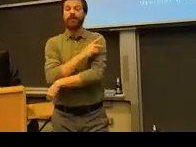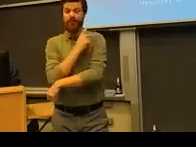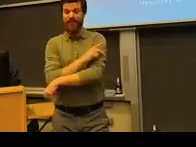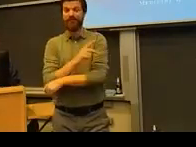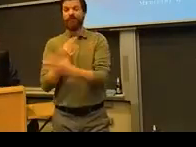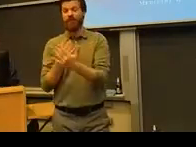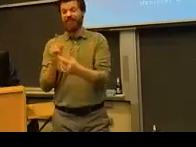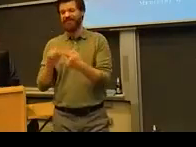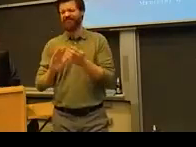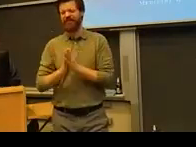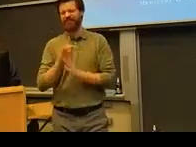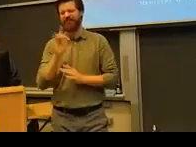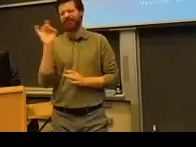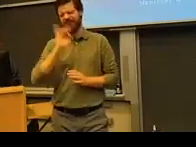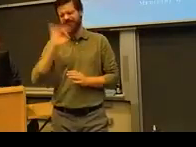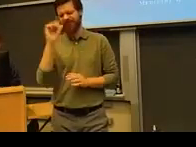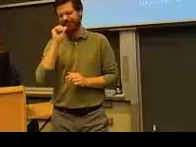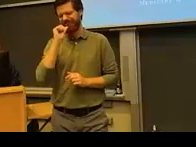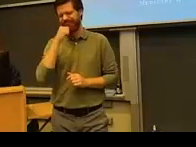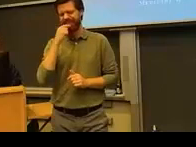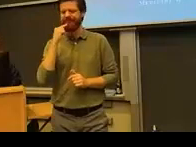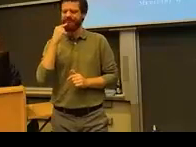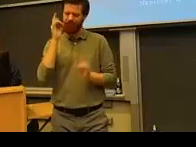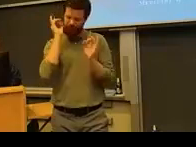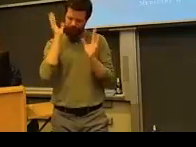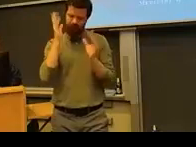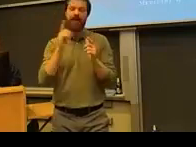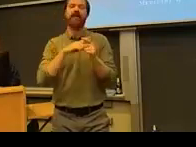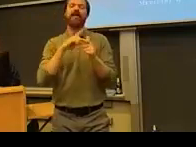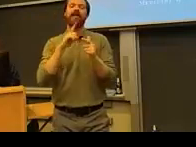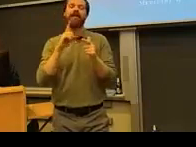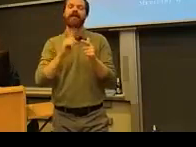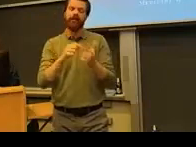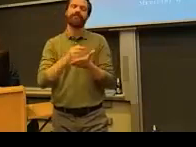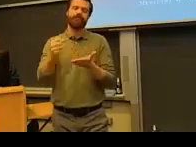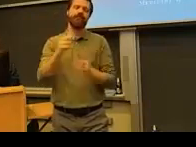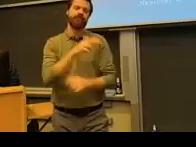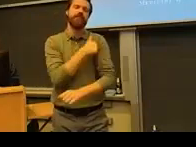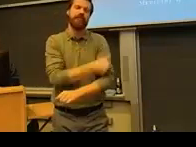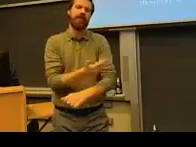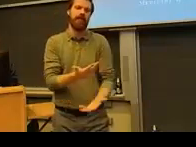painful prior to uh coming into the hospital uh for their lengthy stay they may have had